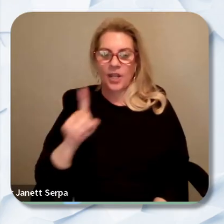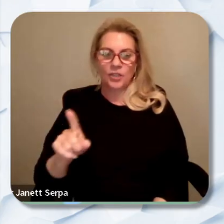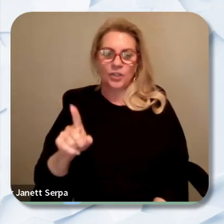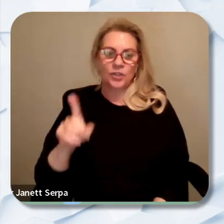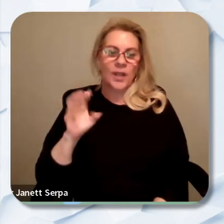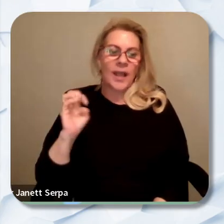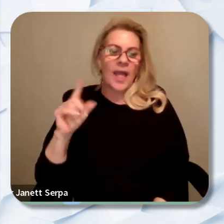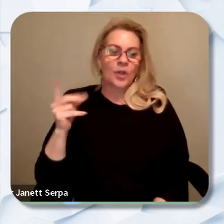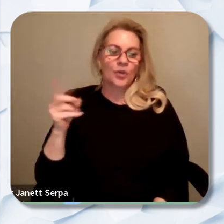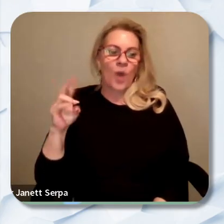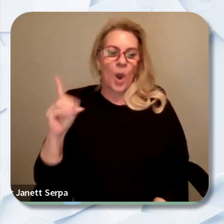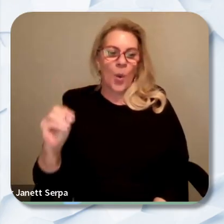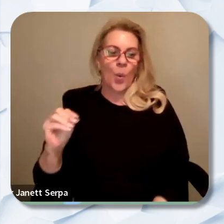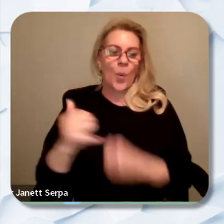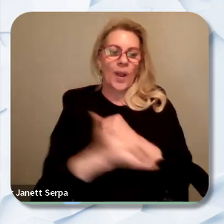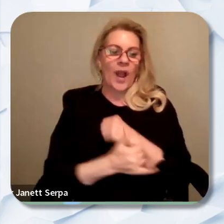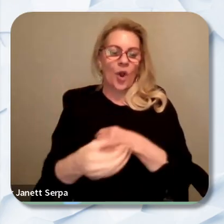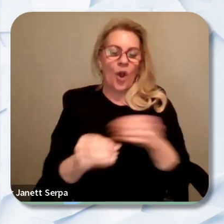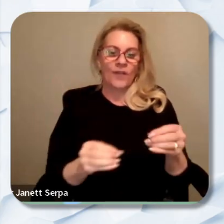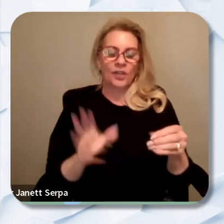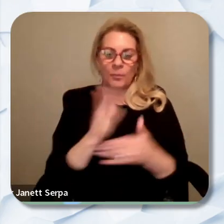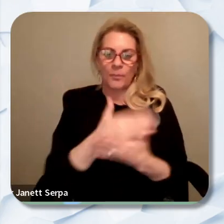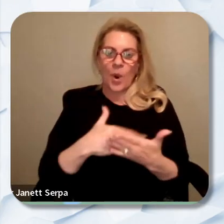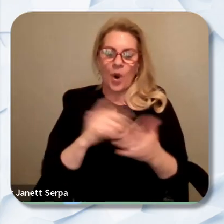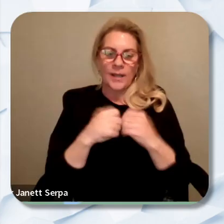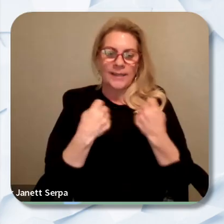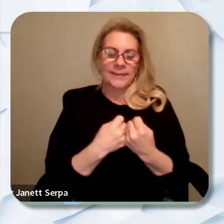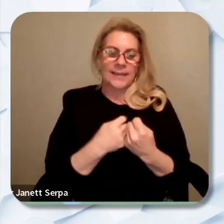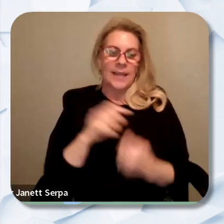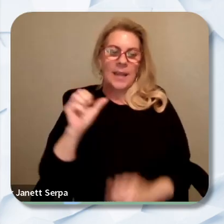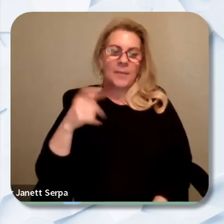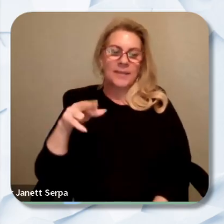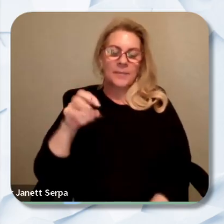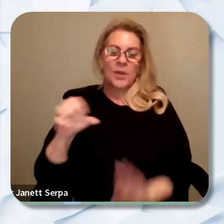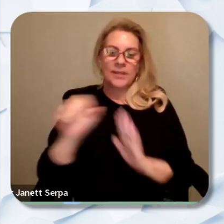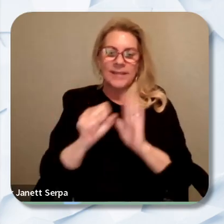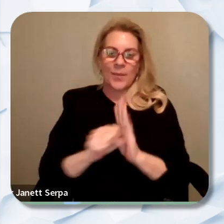where she is part of the team overseeing the ASPIRE statewide grant. I get to work very closely